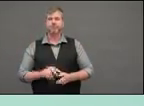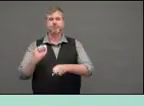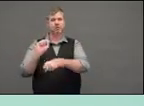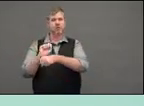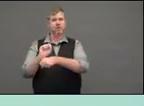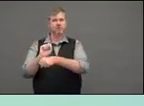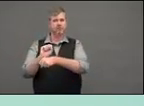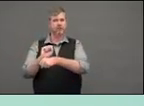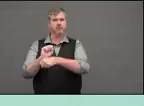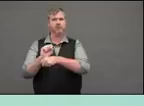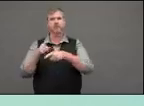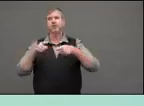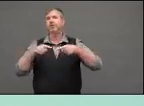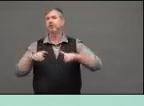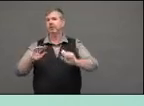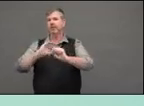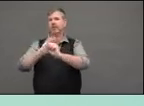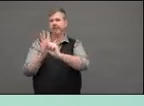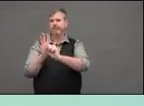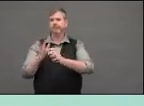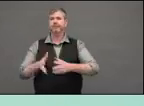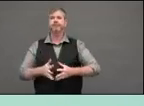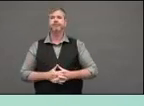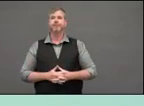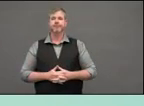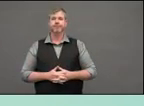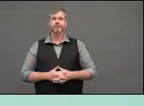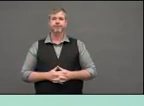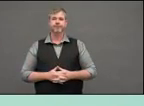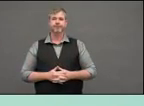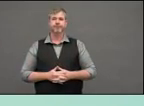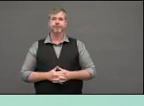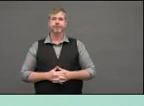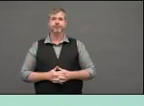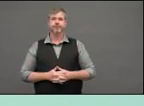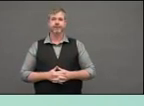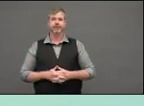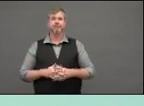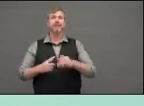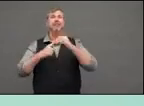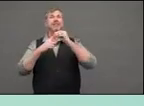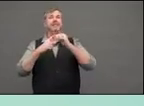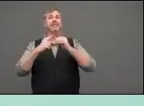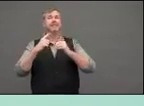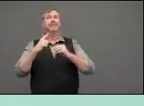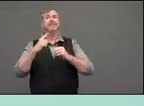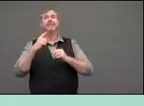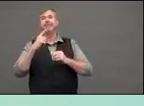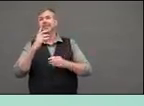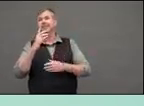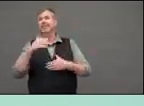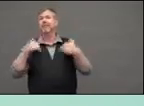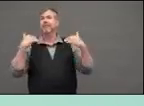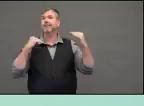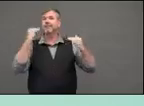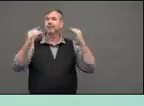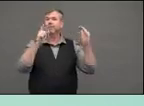especially for young adults that just recently graduated from college and also you know school and how that's going to be looking